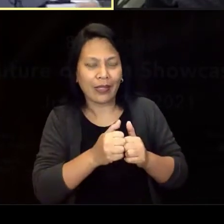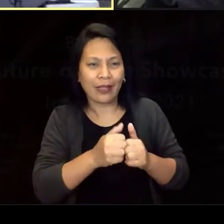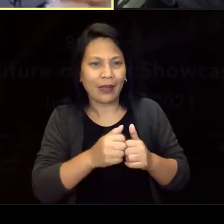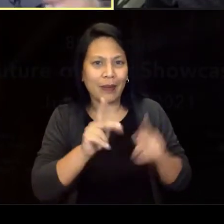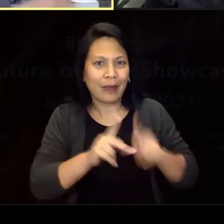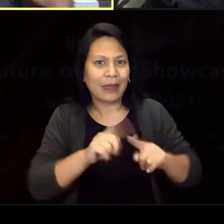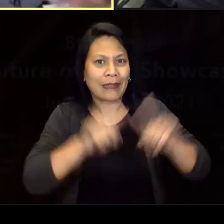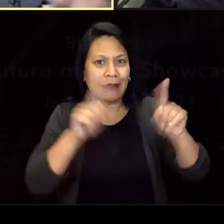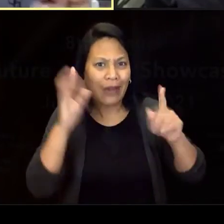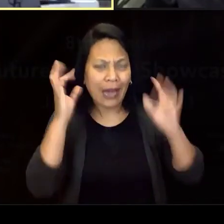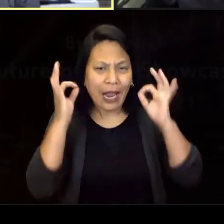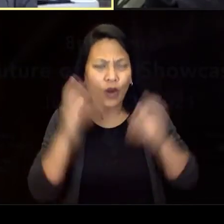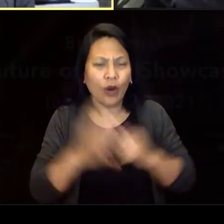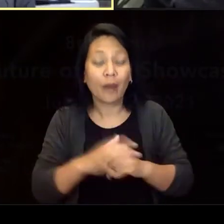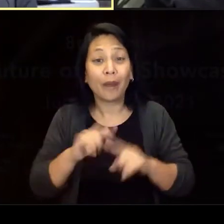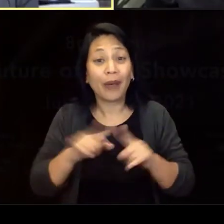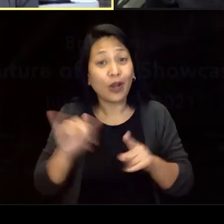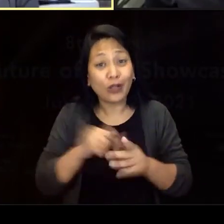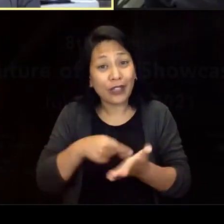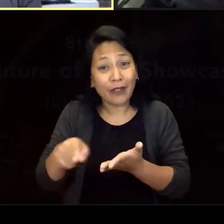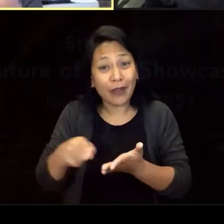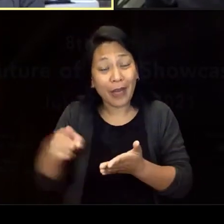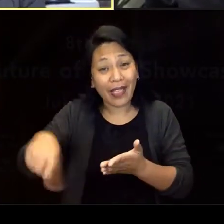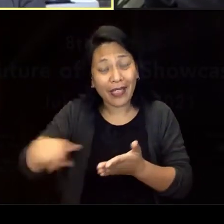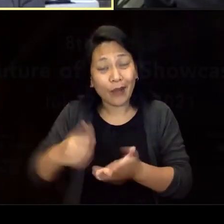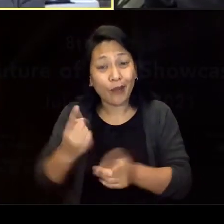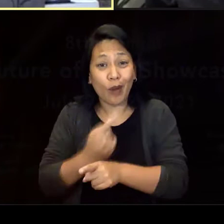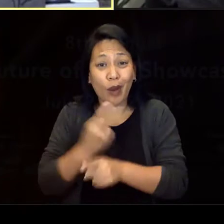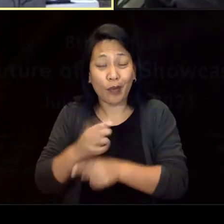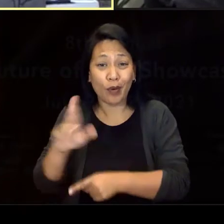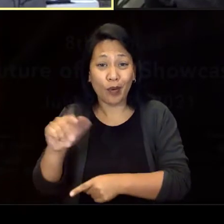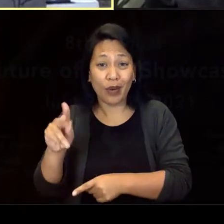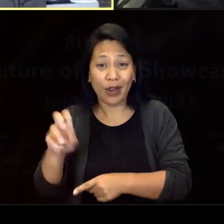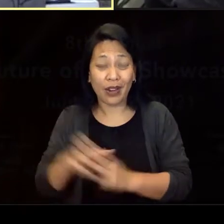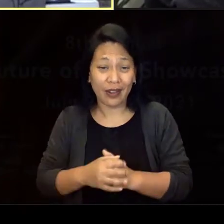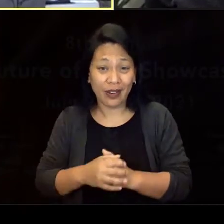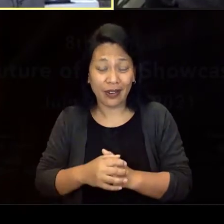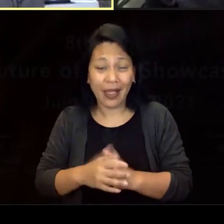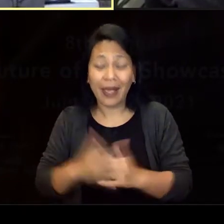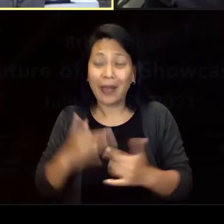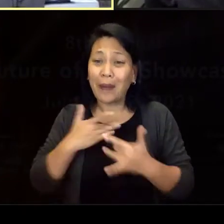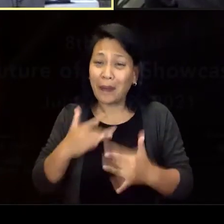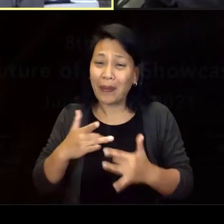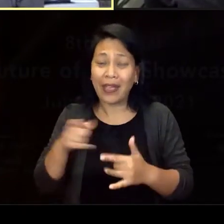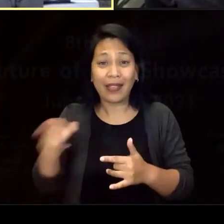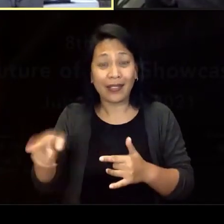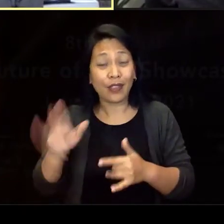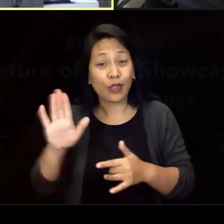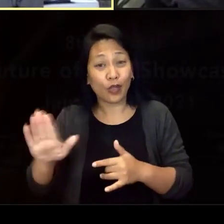people, their proper rates, because half of the time, people who are doing that in their salons are making way more money.